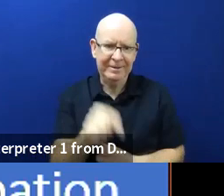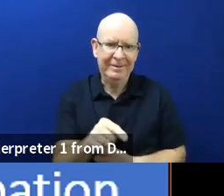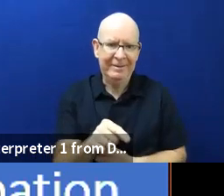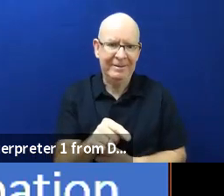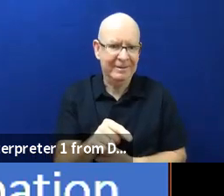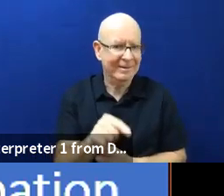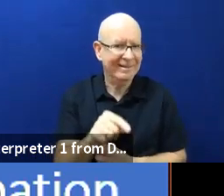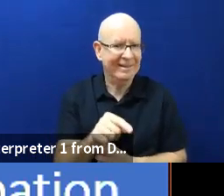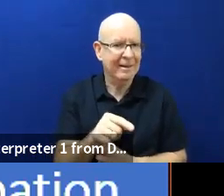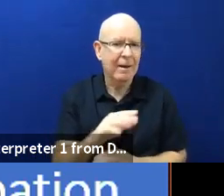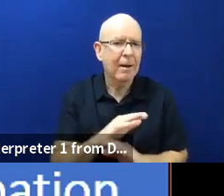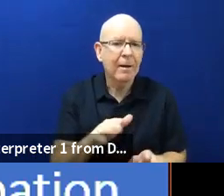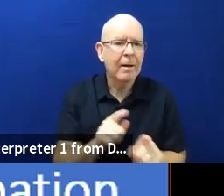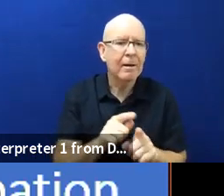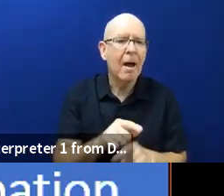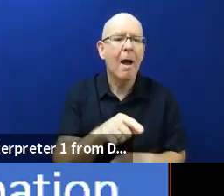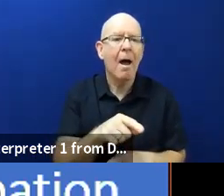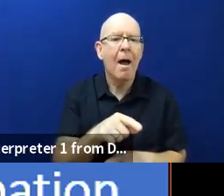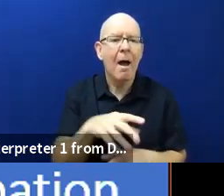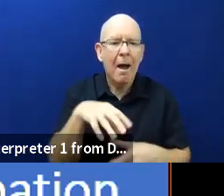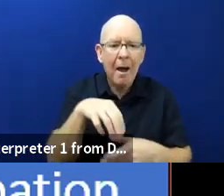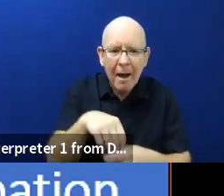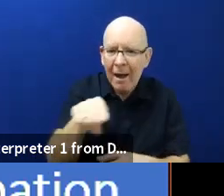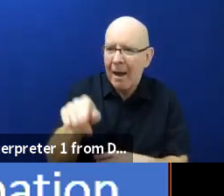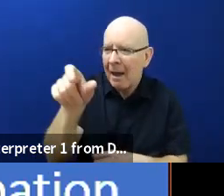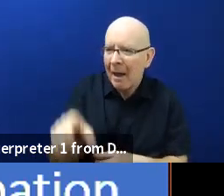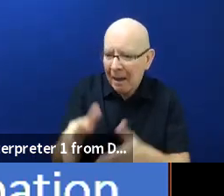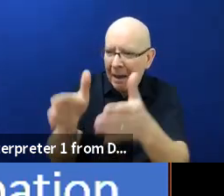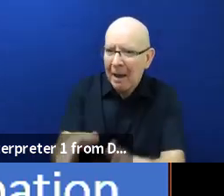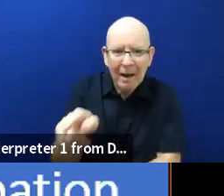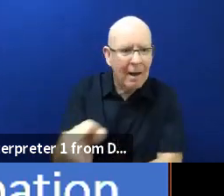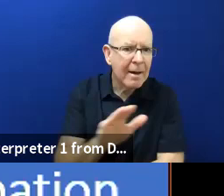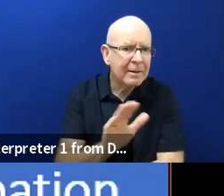of disability that is embedded in the convention on the rights of persons with disabilities.